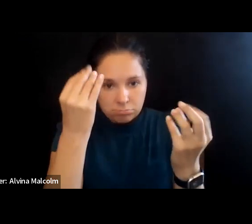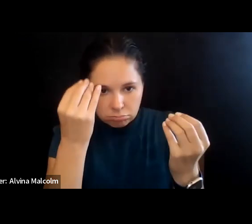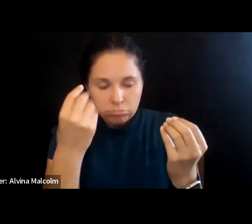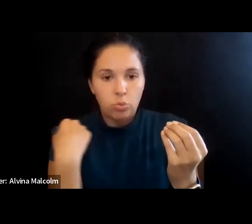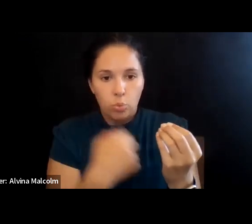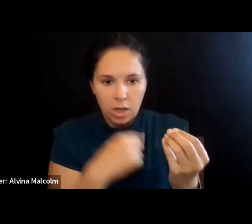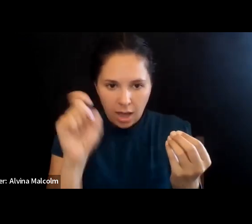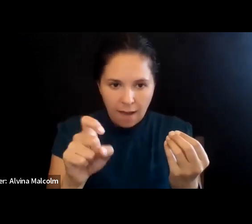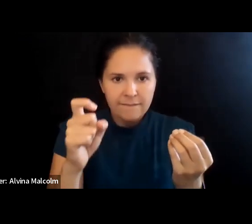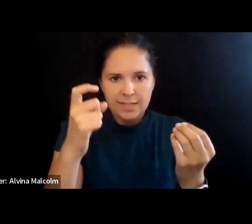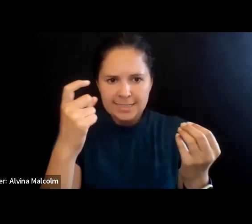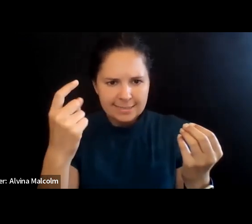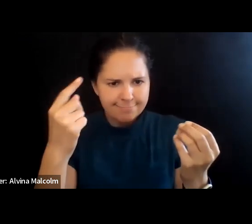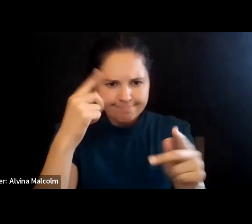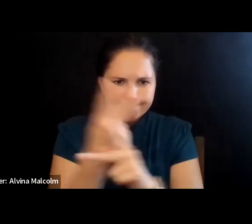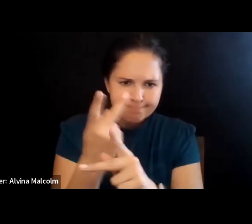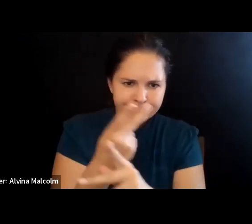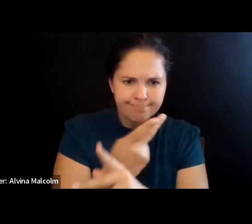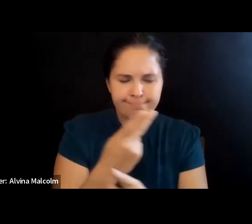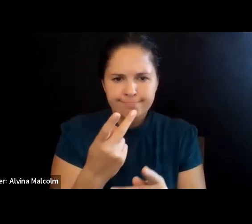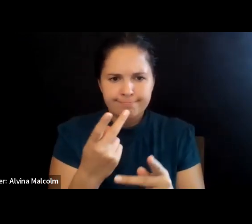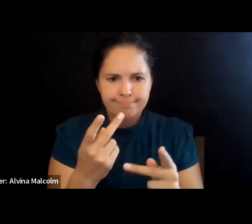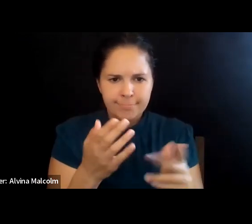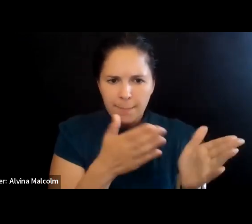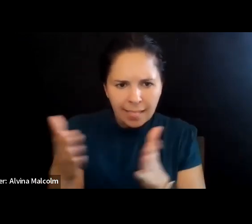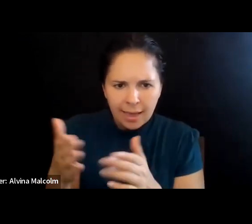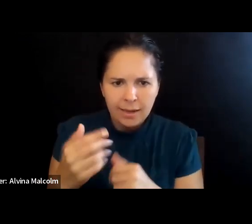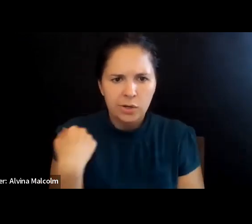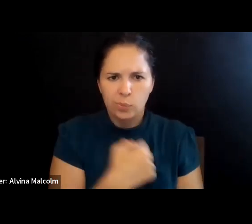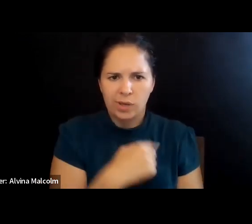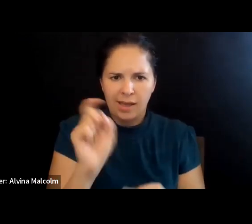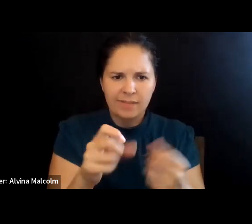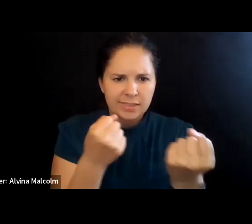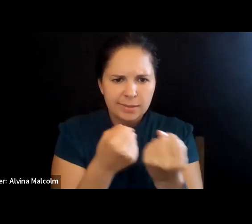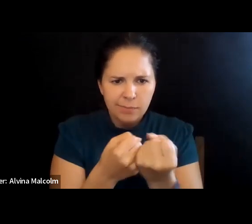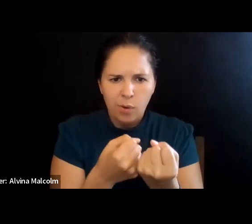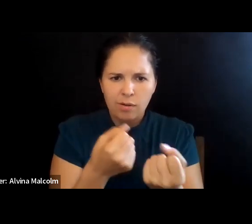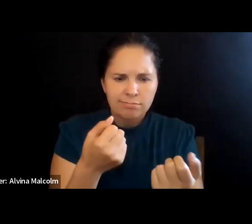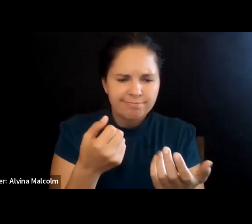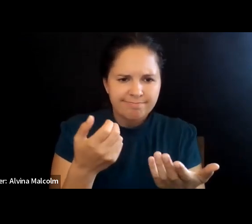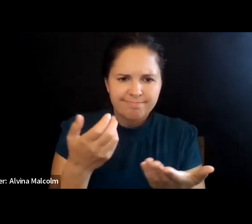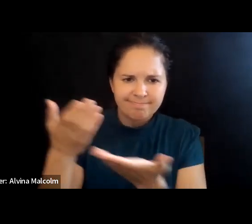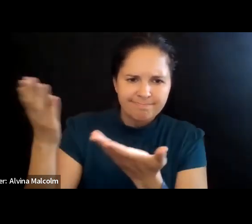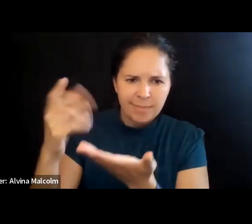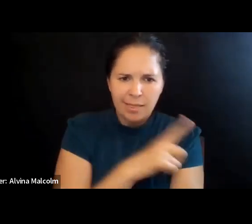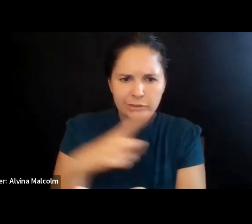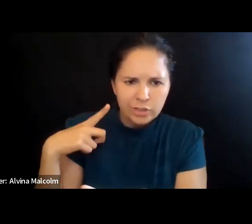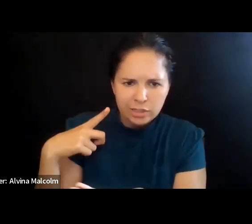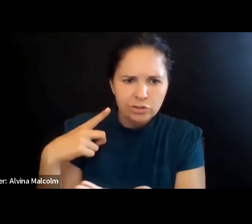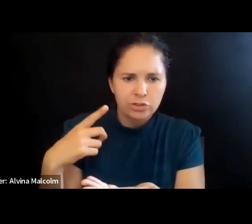and so this is the big, huge number one challenge that we're all -- we've got to think about this. We have to come